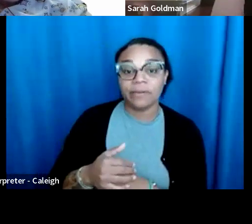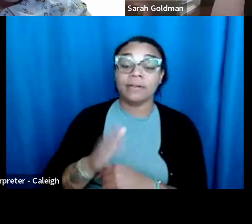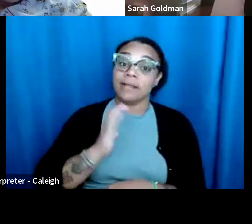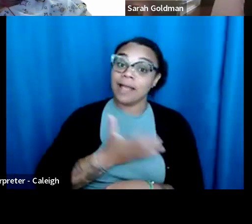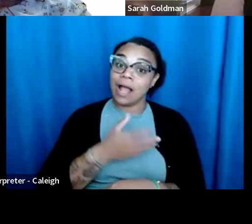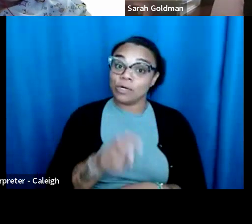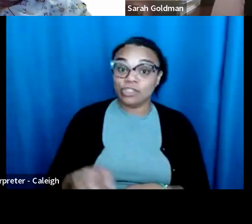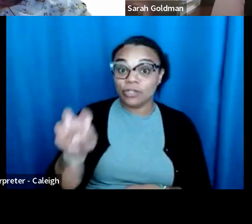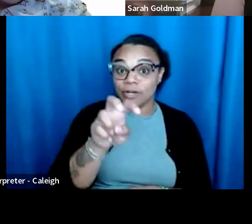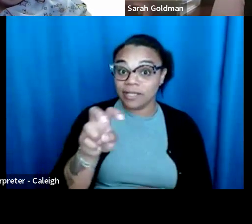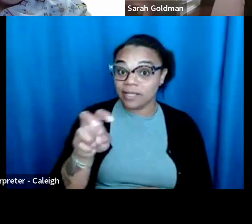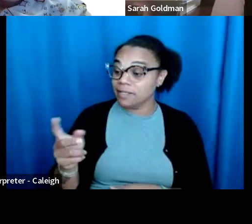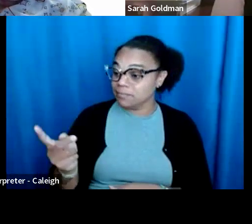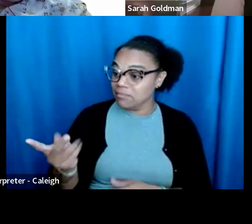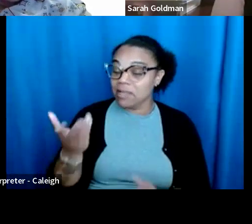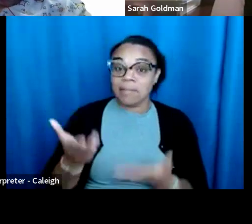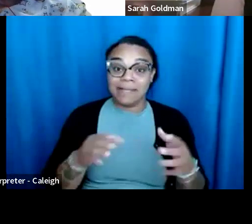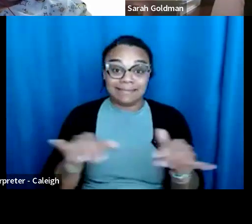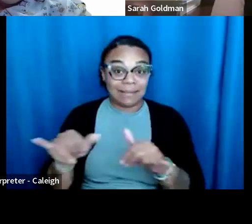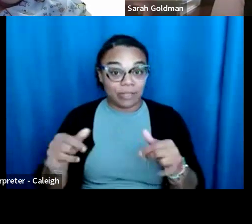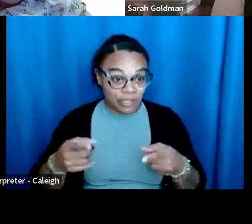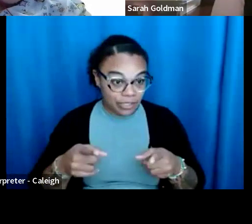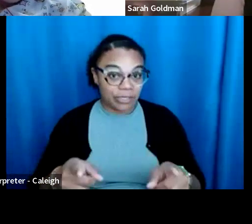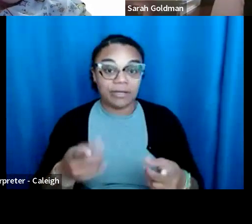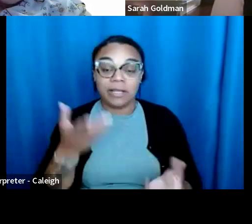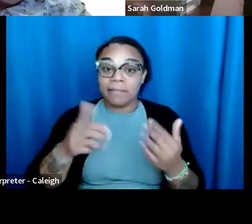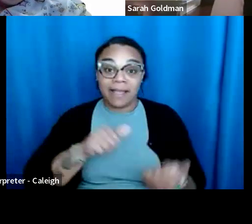and we may have similar barriers, it is not the same at all.